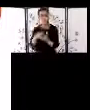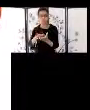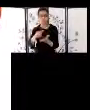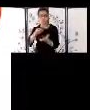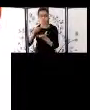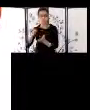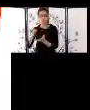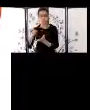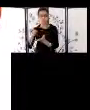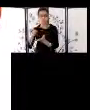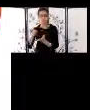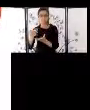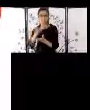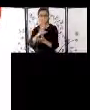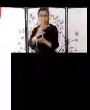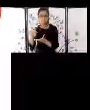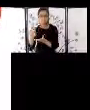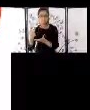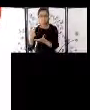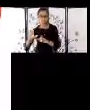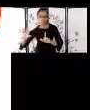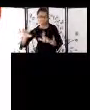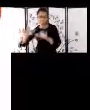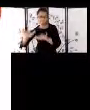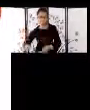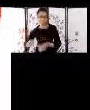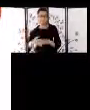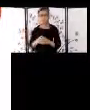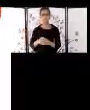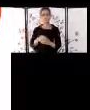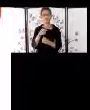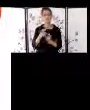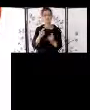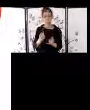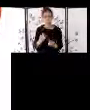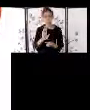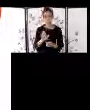or your collective’s, artistic practice in terms of the work that you make, your process